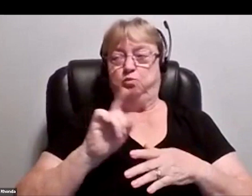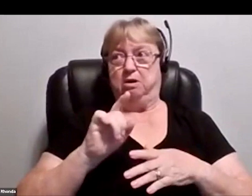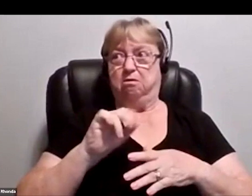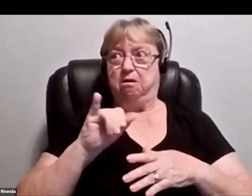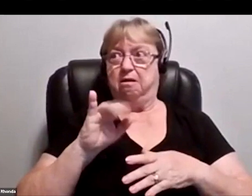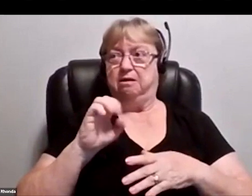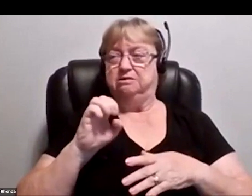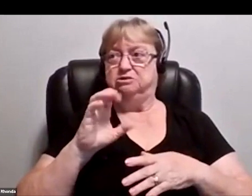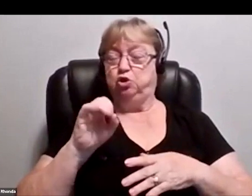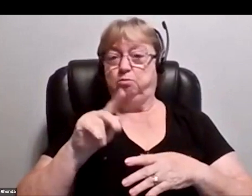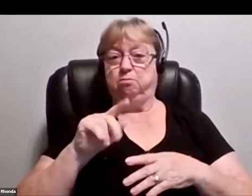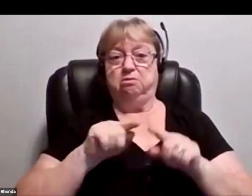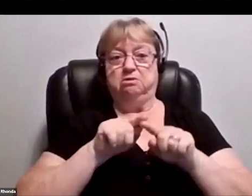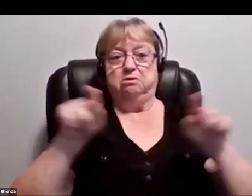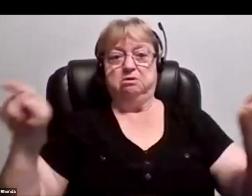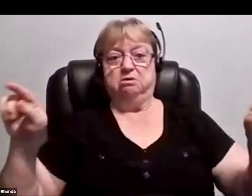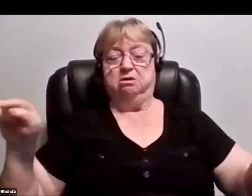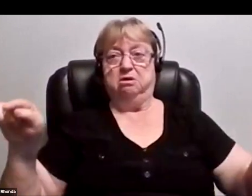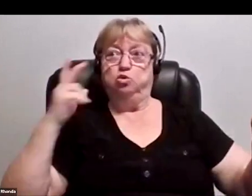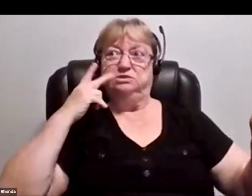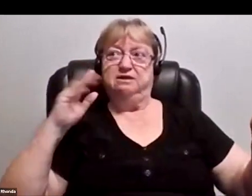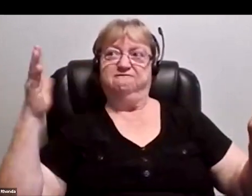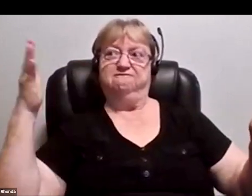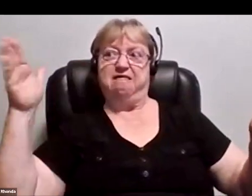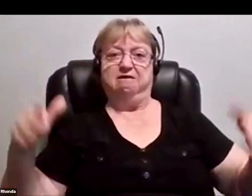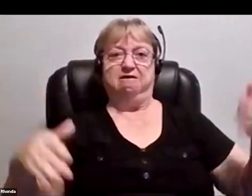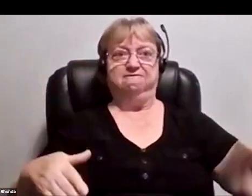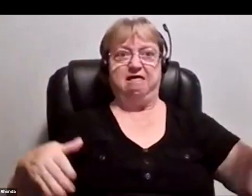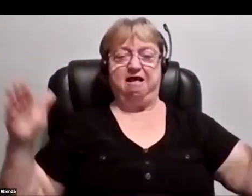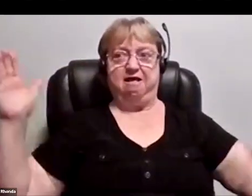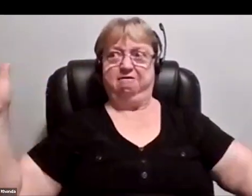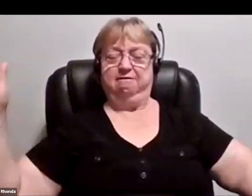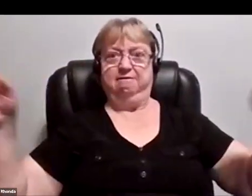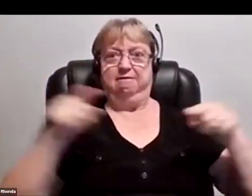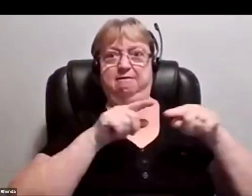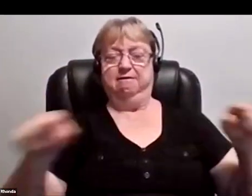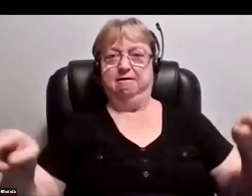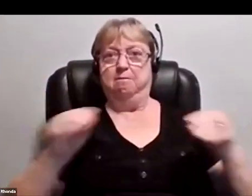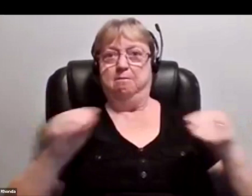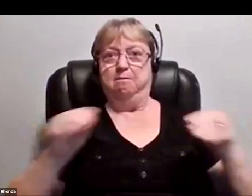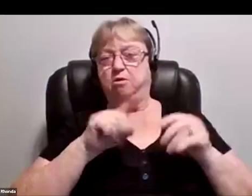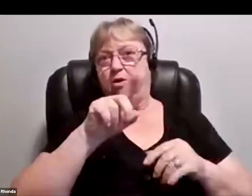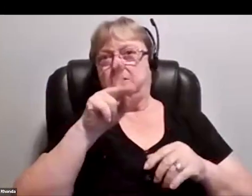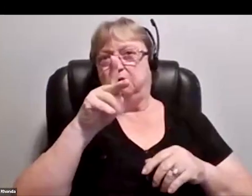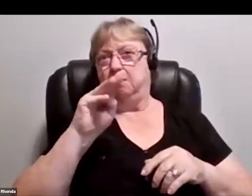There's flags on either side, and you can see how wide, over a kilometer wide, the detector really is.